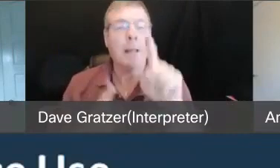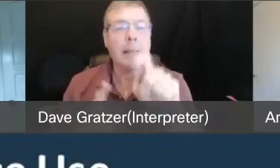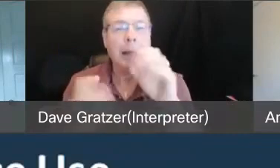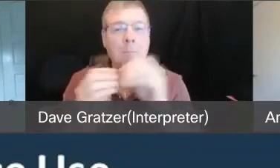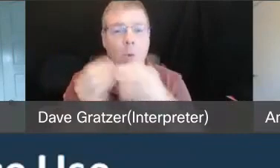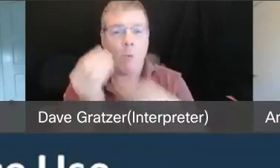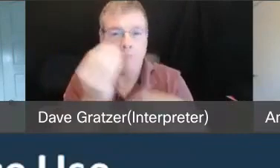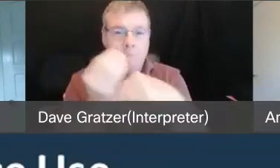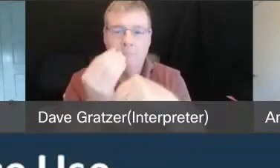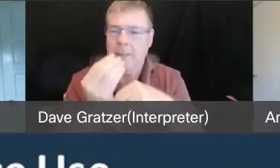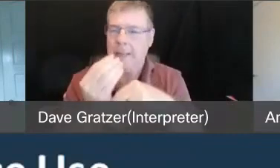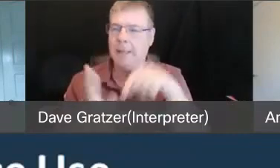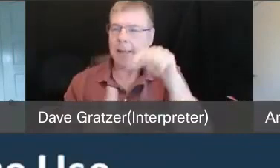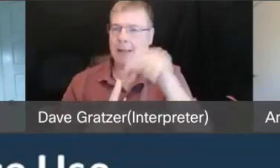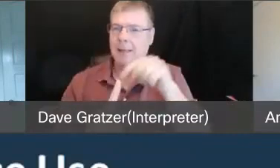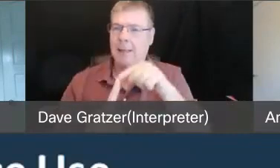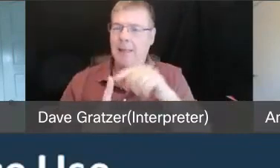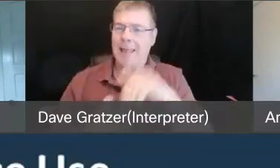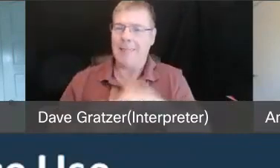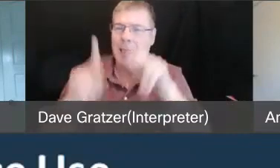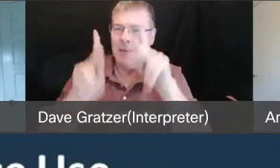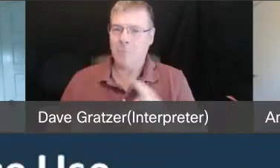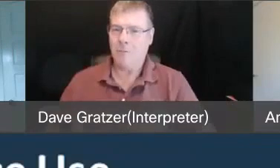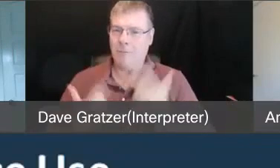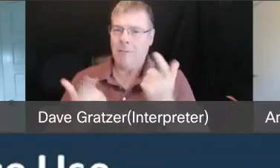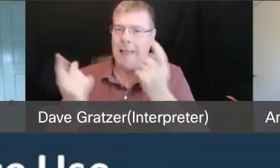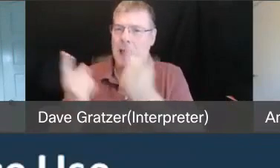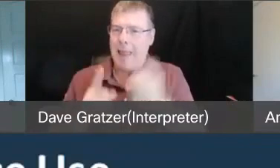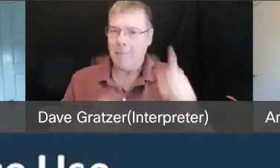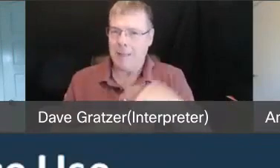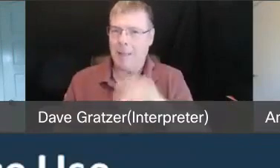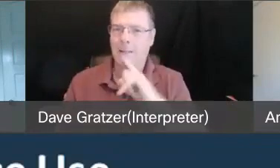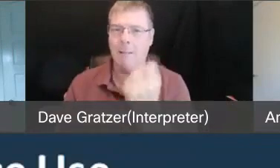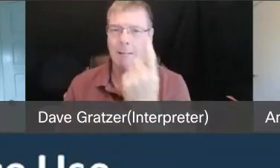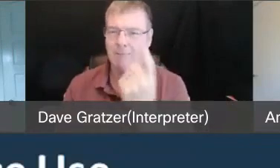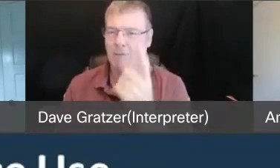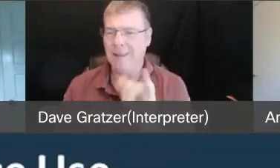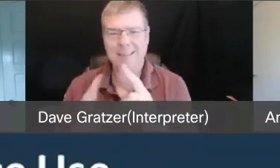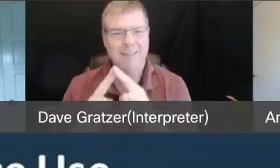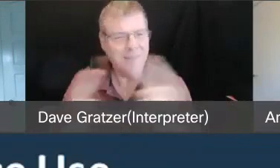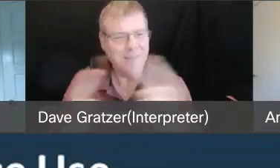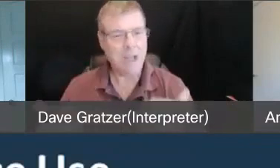What was going on in the applicant's life when he started drinking? That's a very young age for a child to start